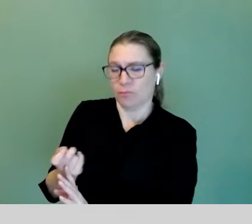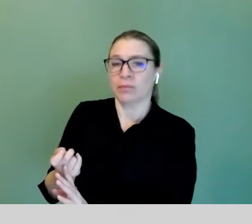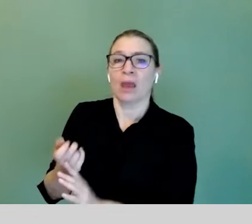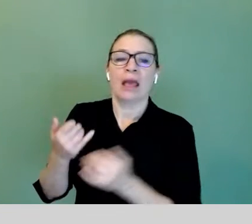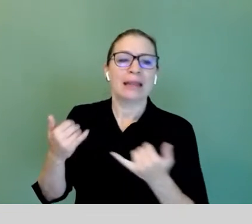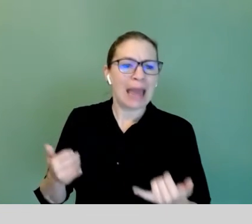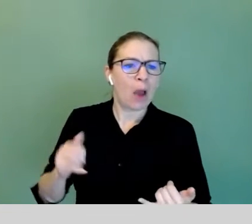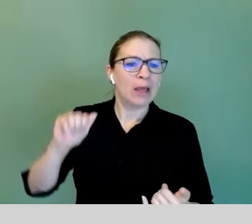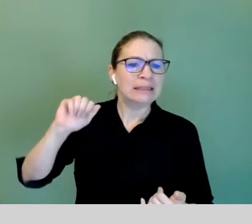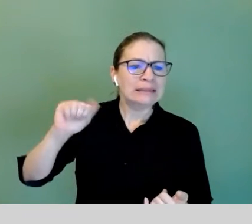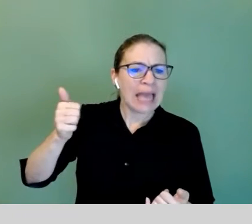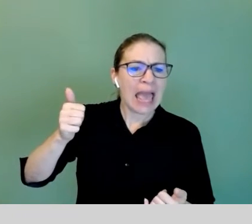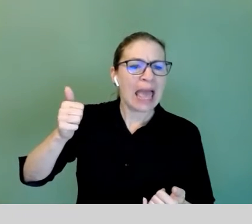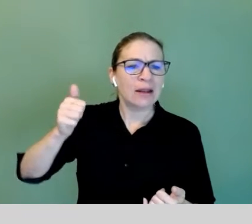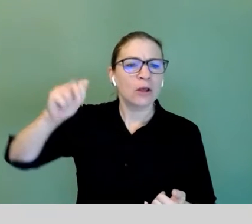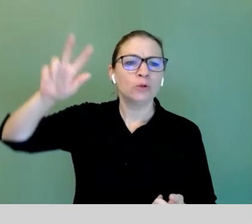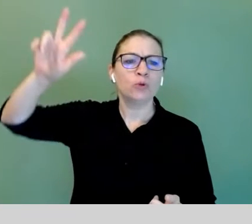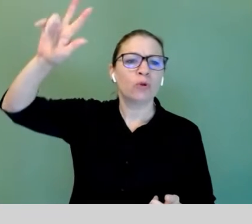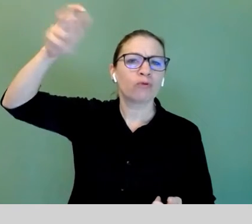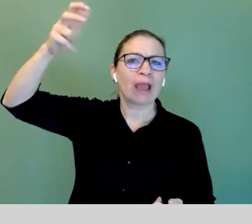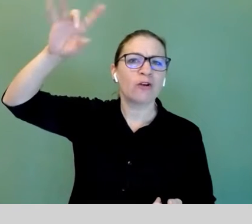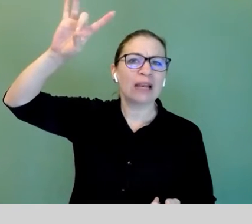to 1 to the 10 to the power of 308.